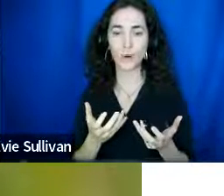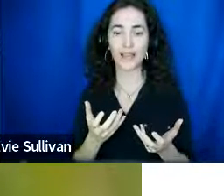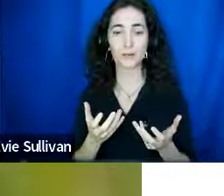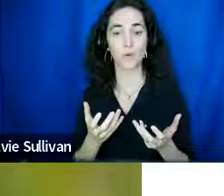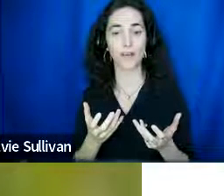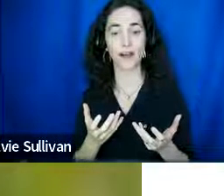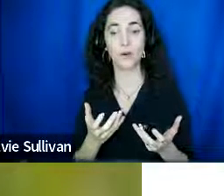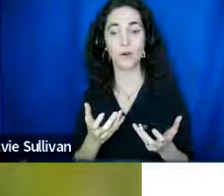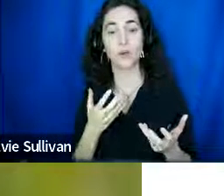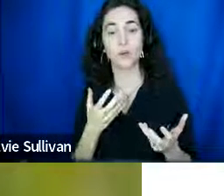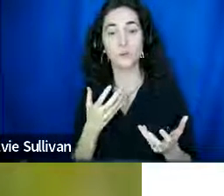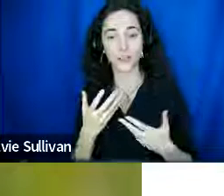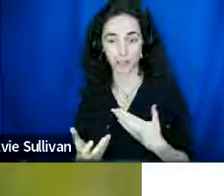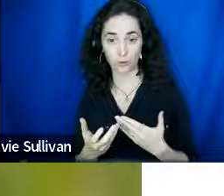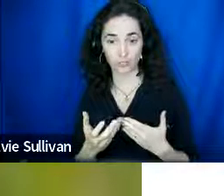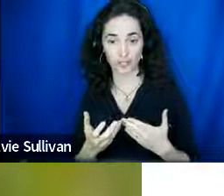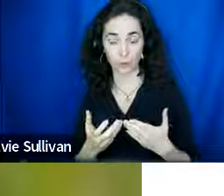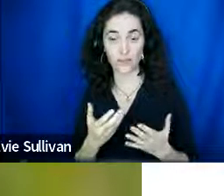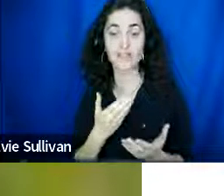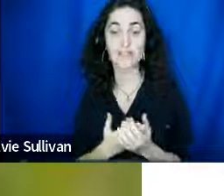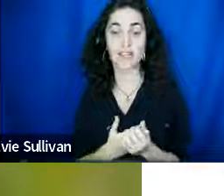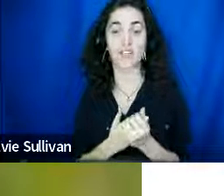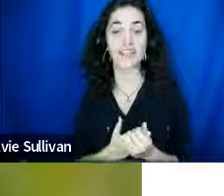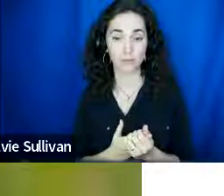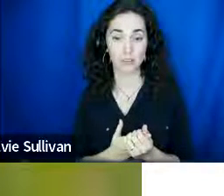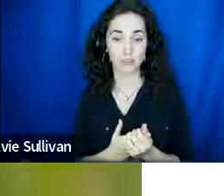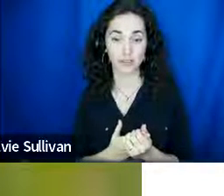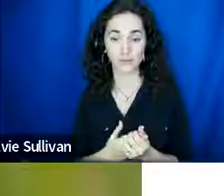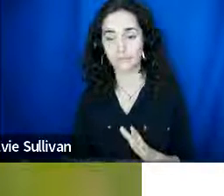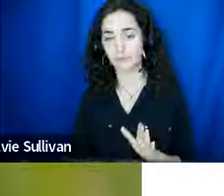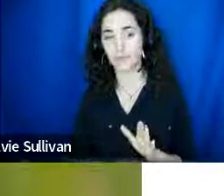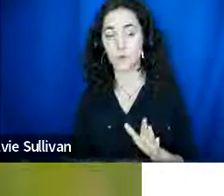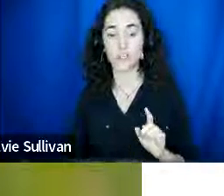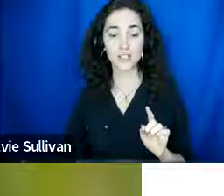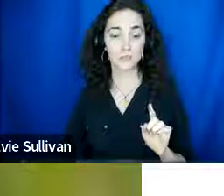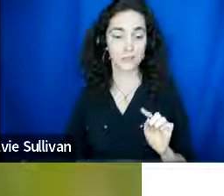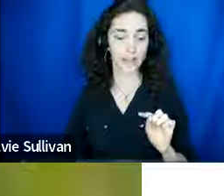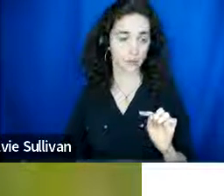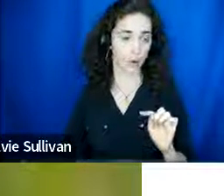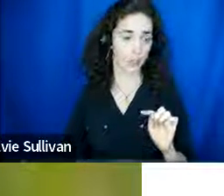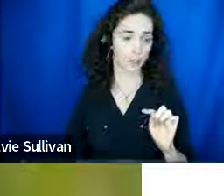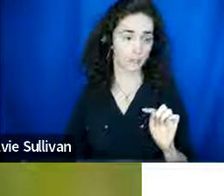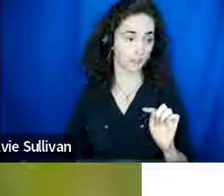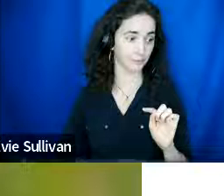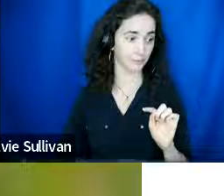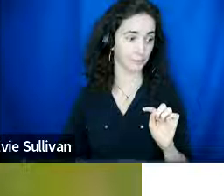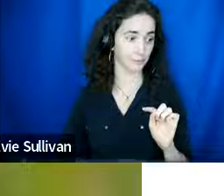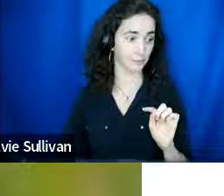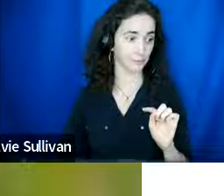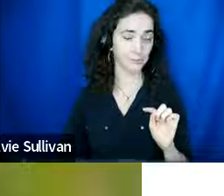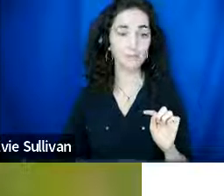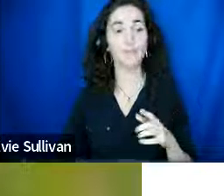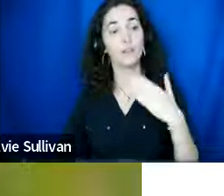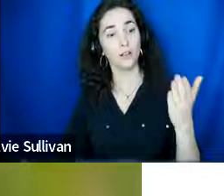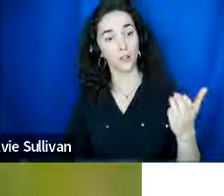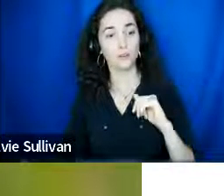If you can speak one language right now, you can learn a second one that's that's a guarantee-- which leads me to the second question.